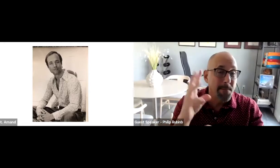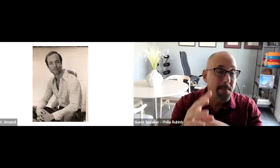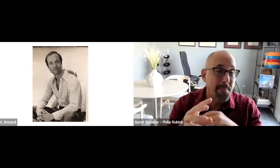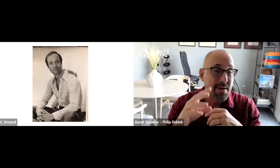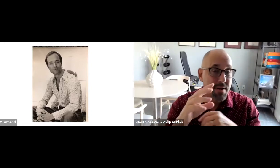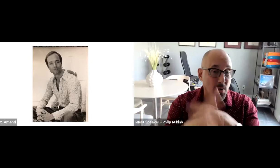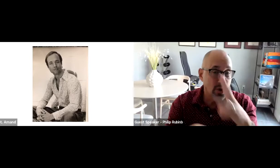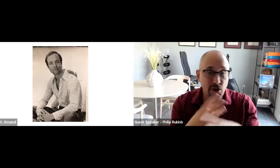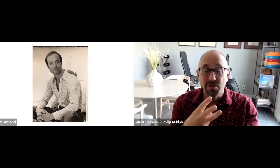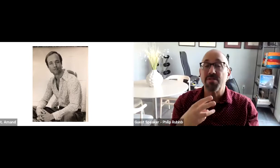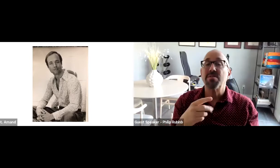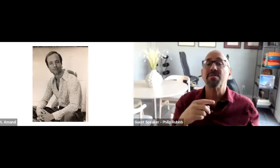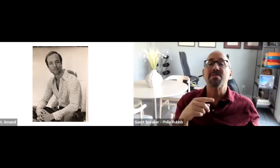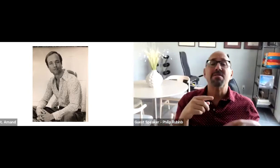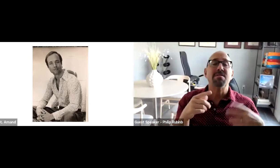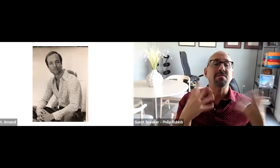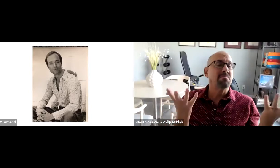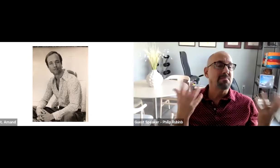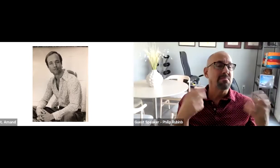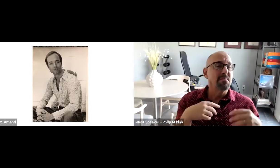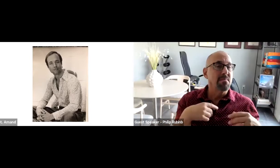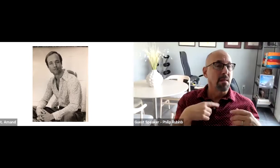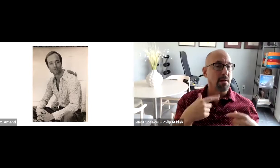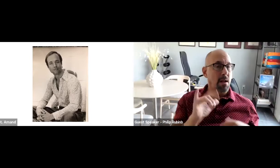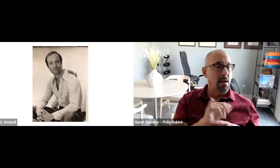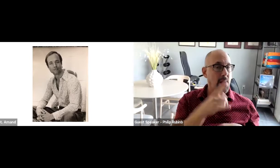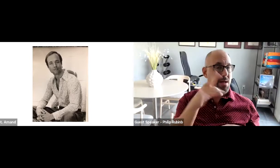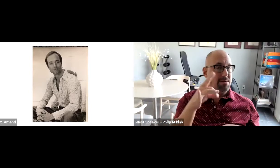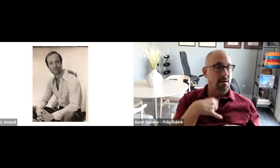or we'd go into the underworld of leather and SM.